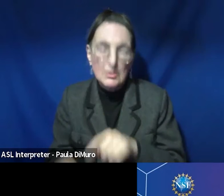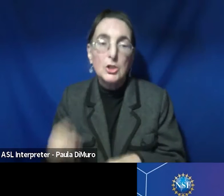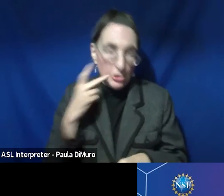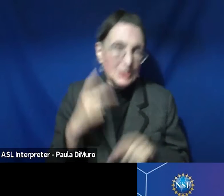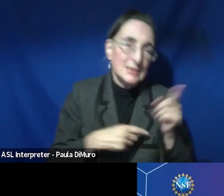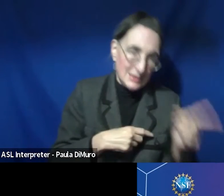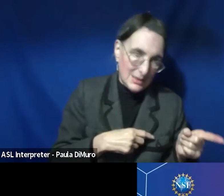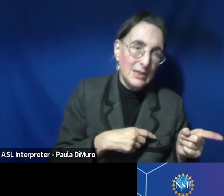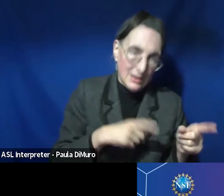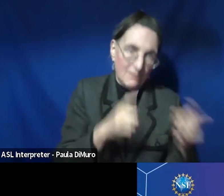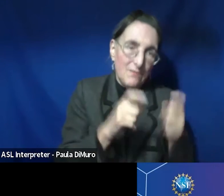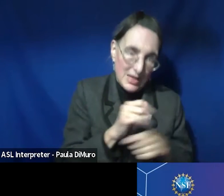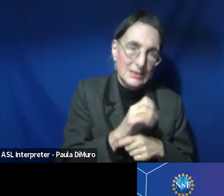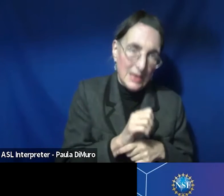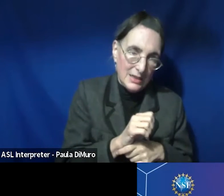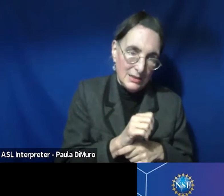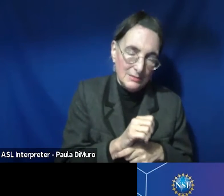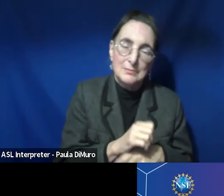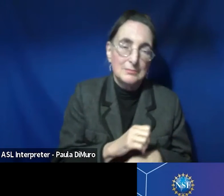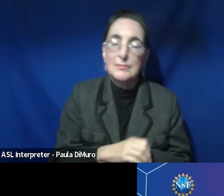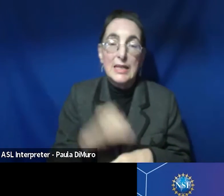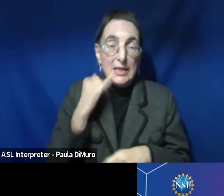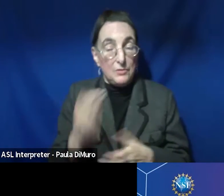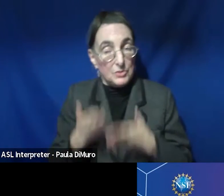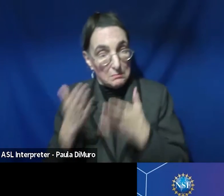If it was a FastLane proposal, you will not be able to see that in Research.gov.